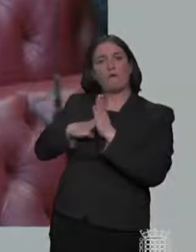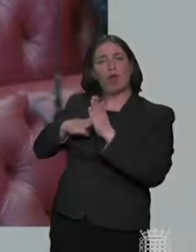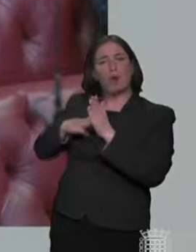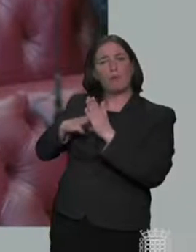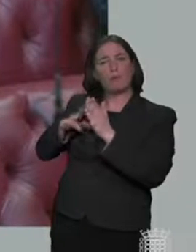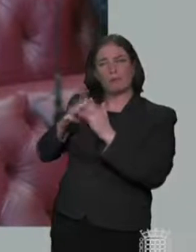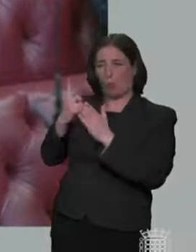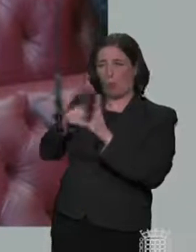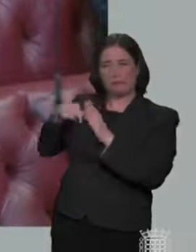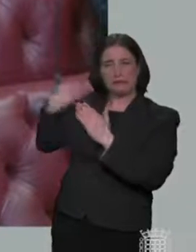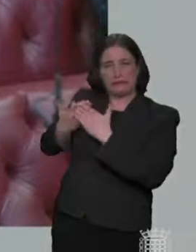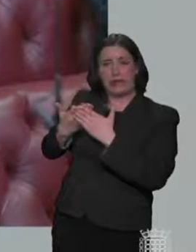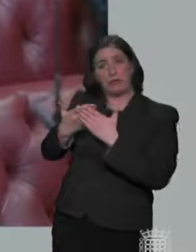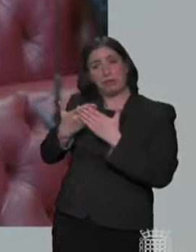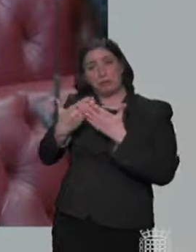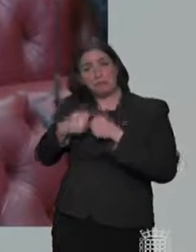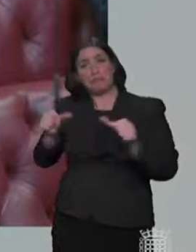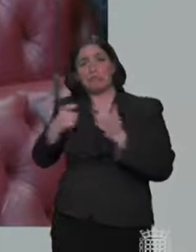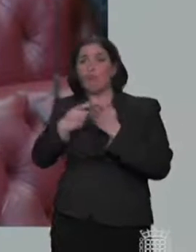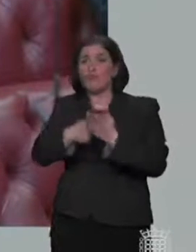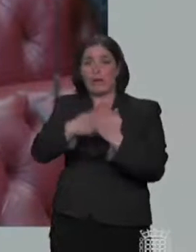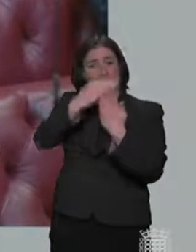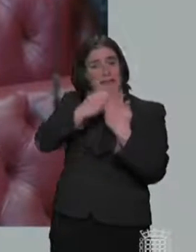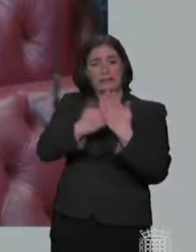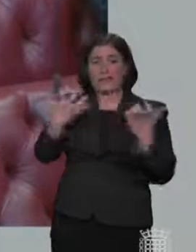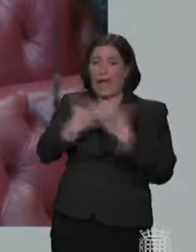so when will the secondary legislation be fought forward and i appreciate it may not be the